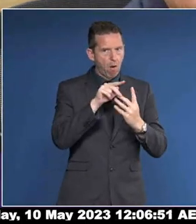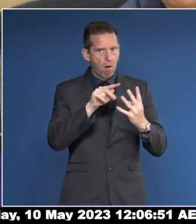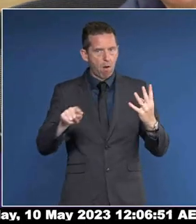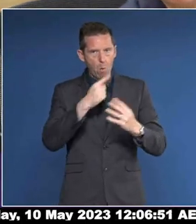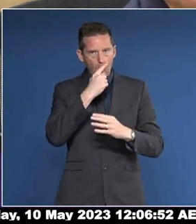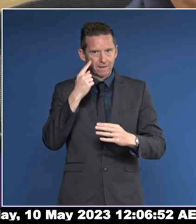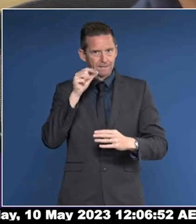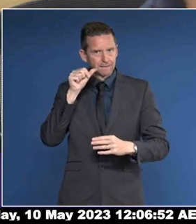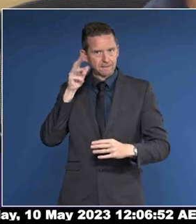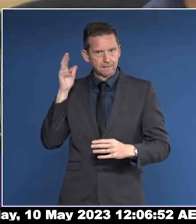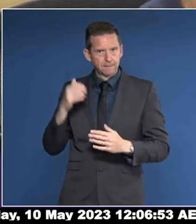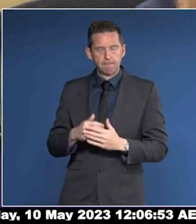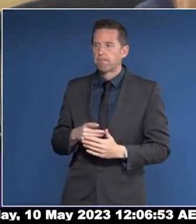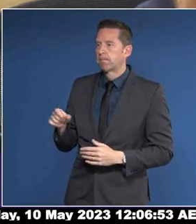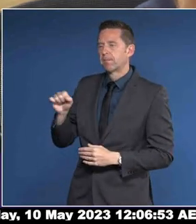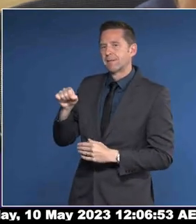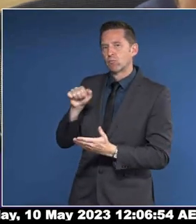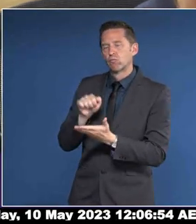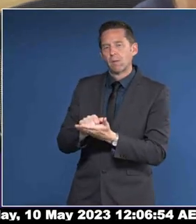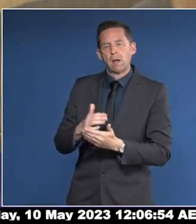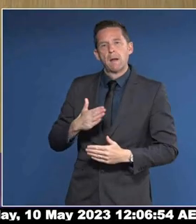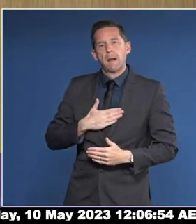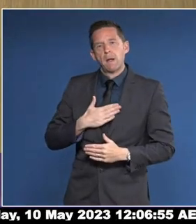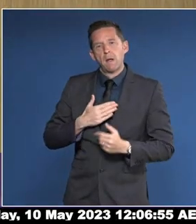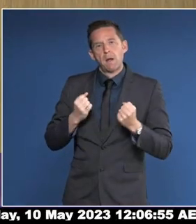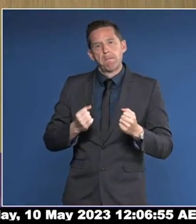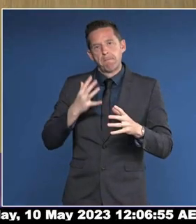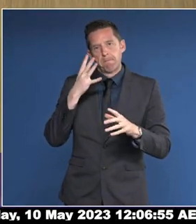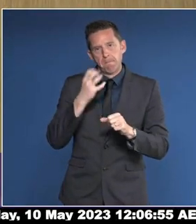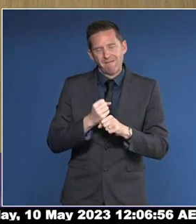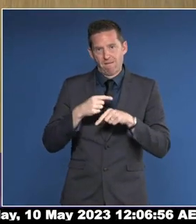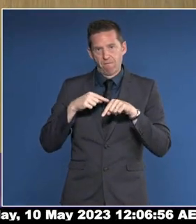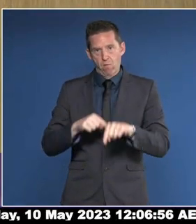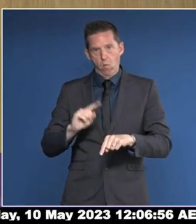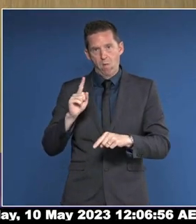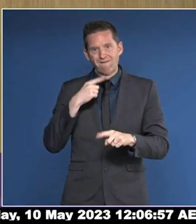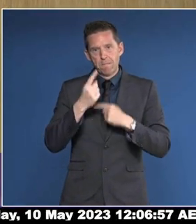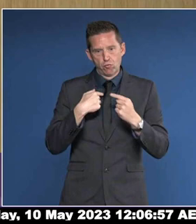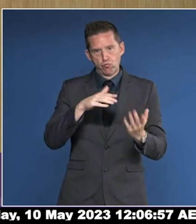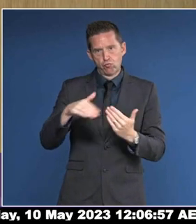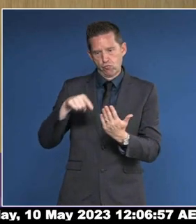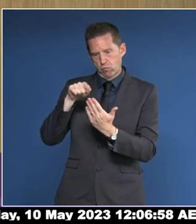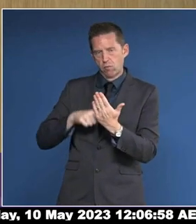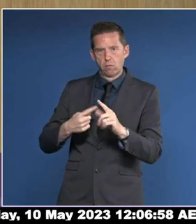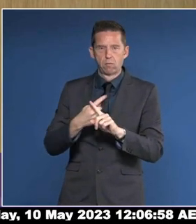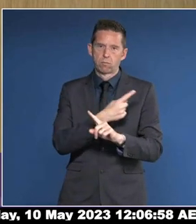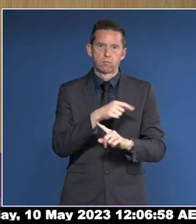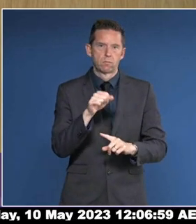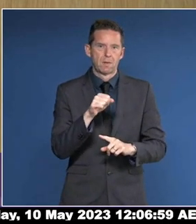That's correct. My opinion has been formed on the material available to me prior to that. MS EASTMAN: Alright. Just conscious of the time.